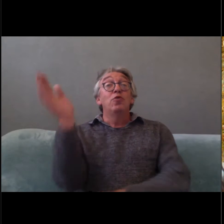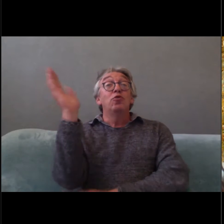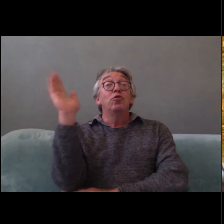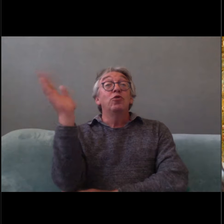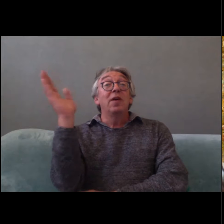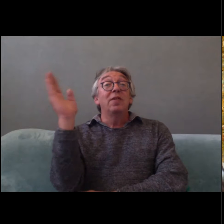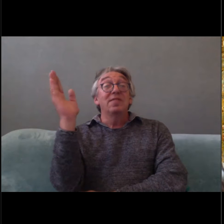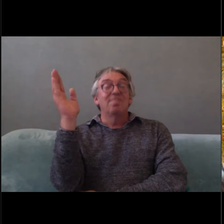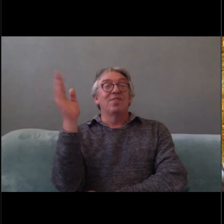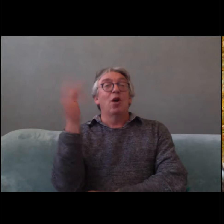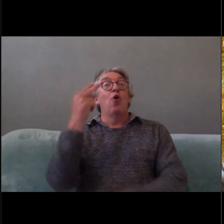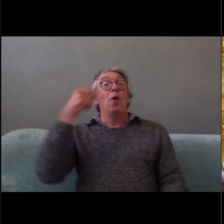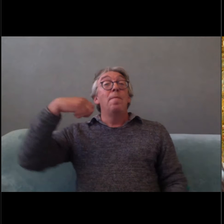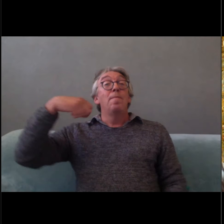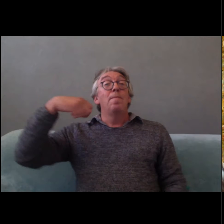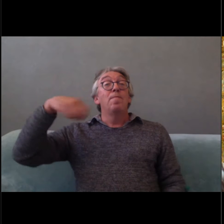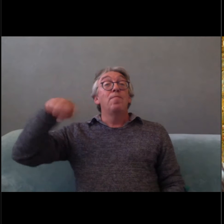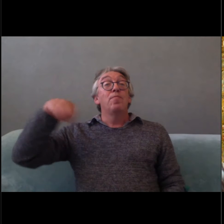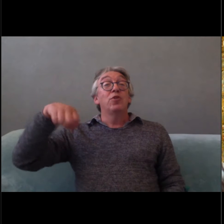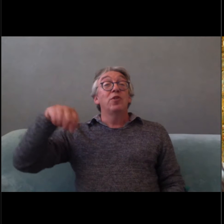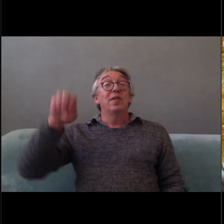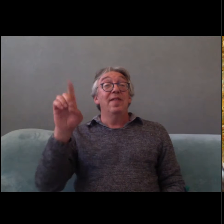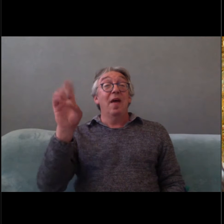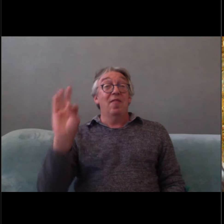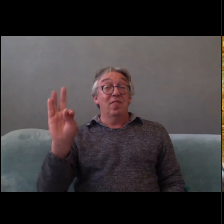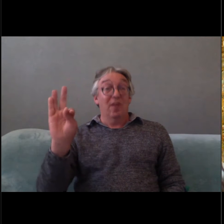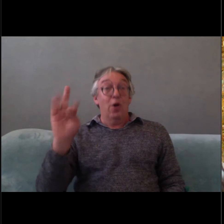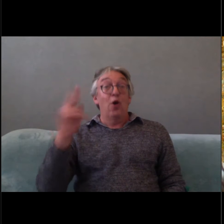who is the president of the EDF. And he'll address,